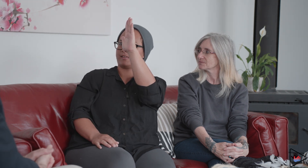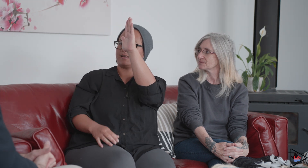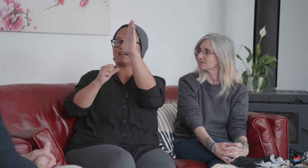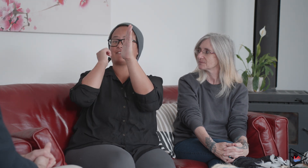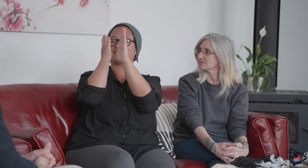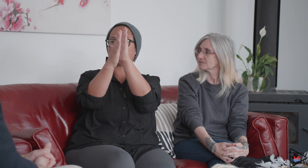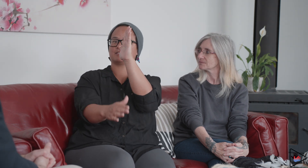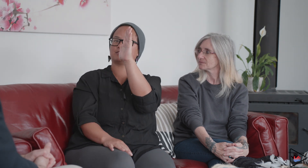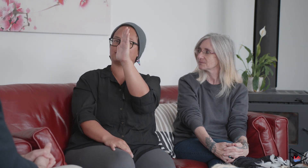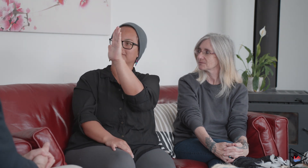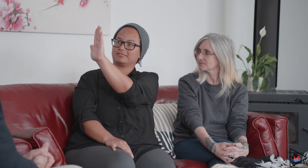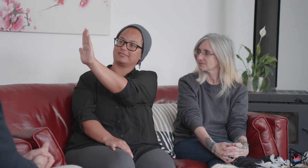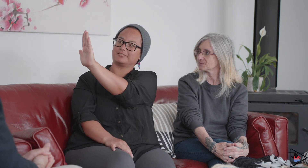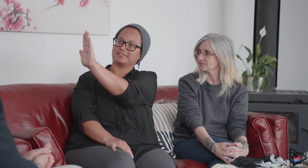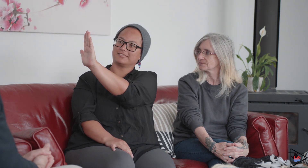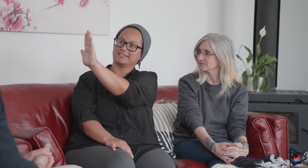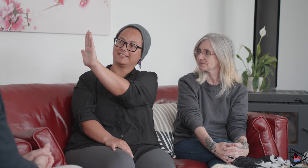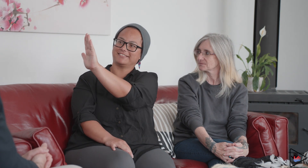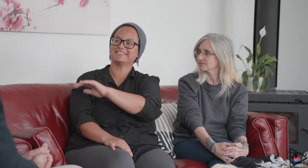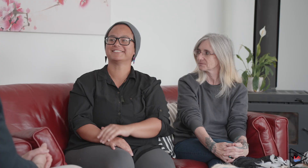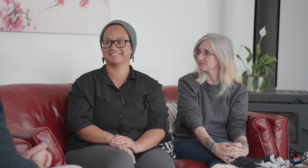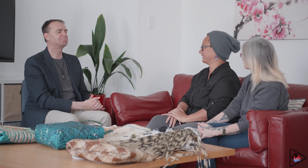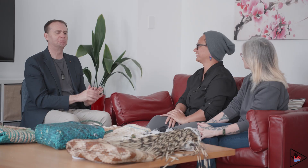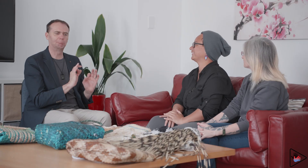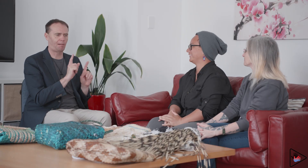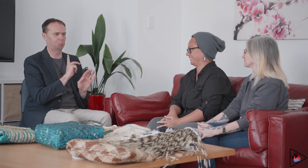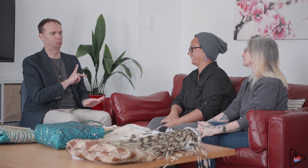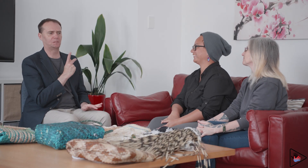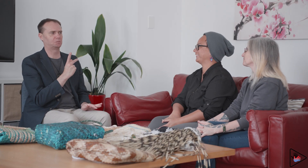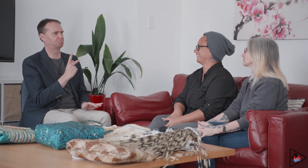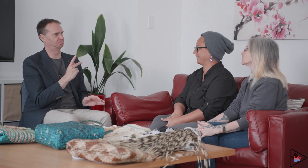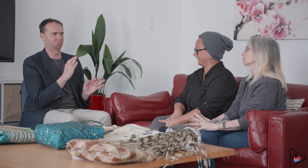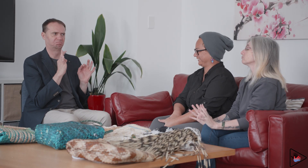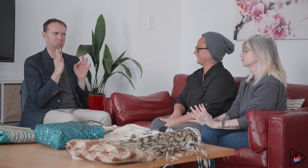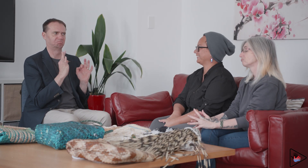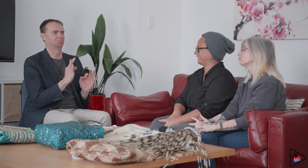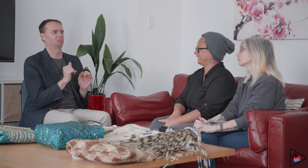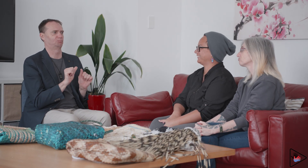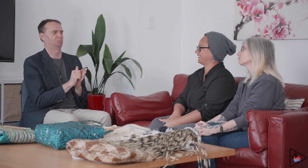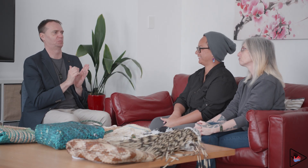the wall but that's also not going to sit flat on the wall if you do that. Oh right,